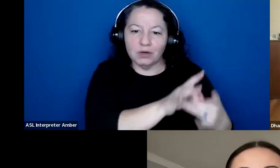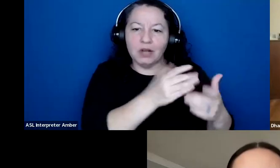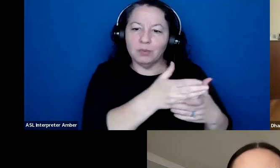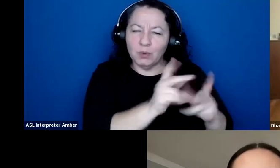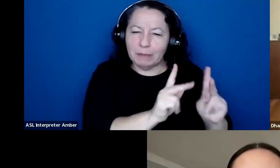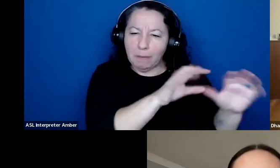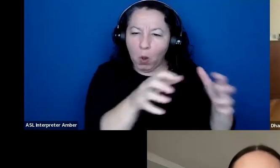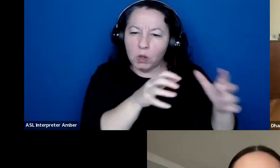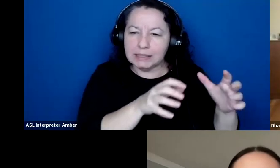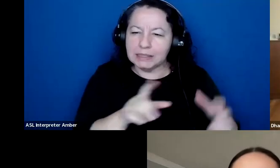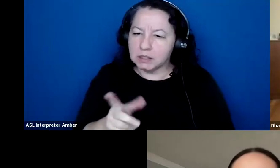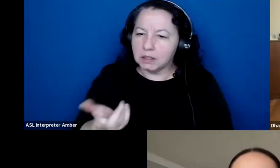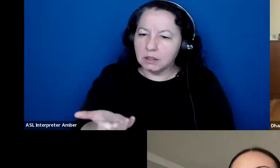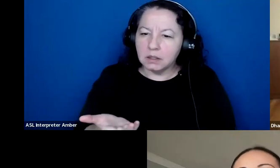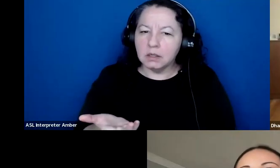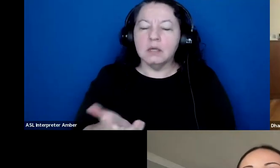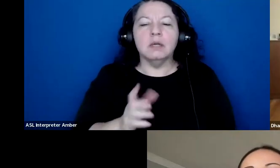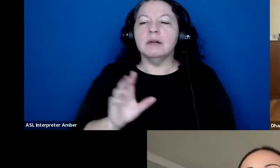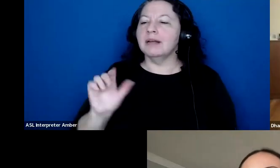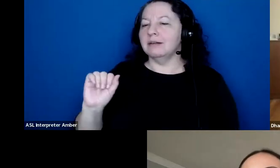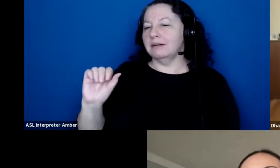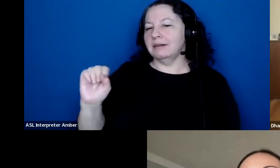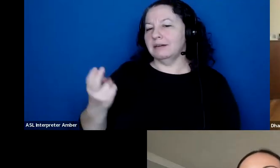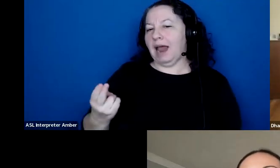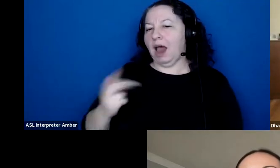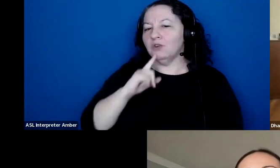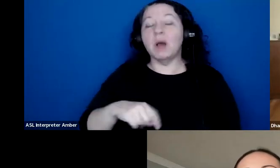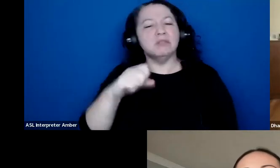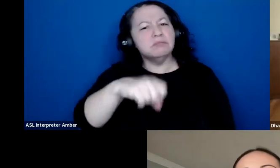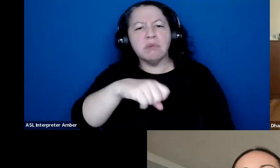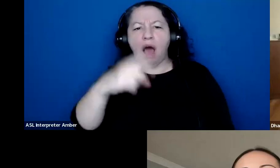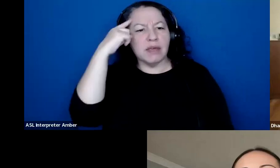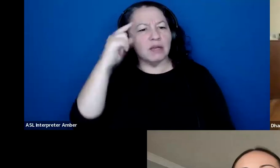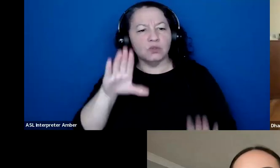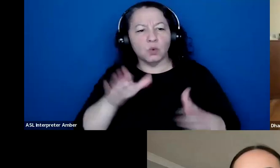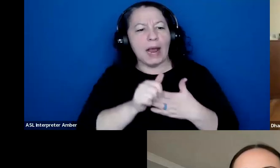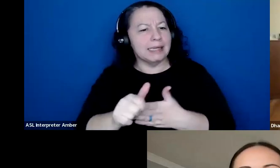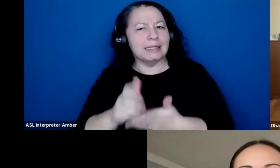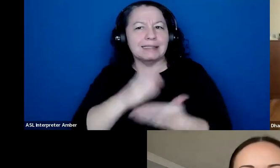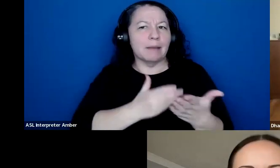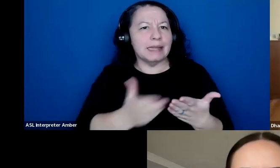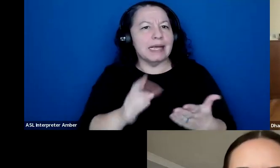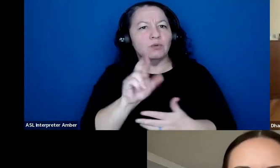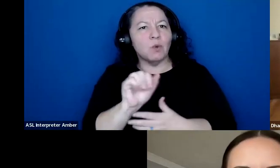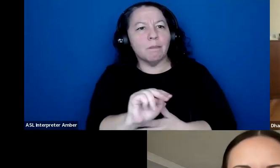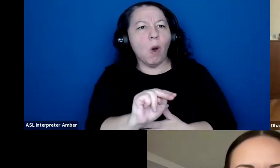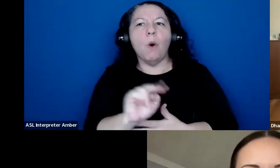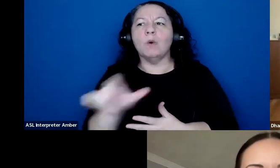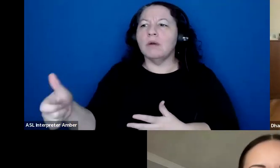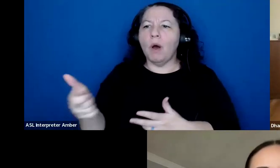Yeah, no, I think that that's, you know, a great segway from what some of the things that, you know, Ramon and some of the previous panelists were touching on.